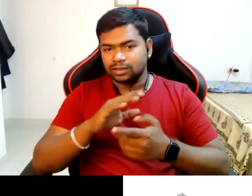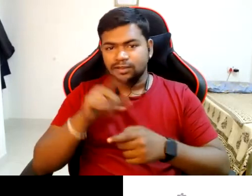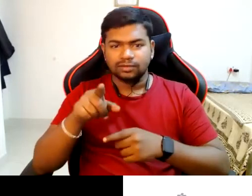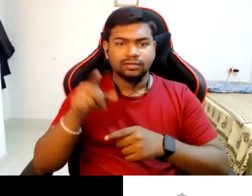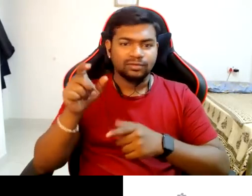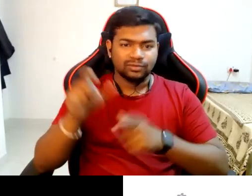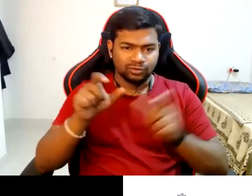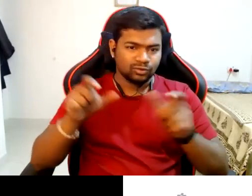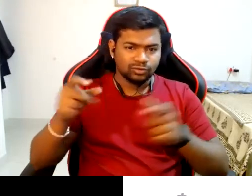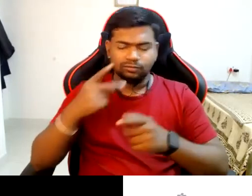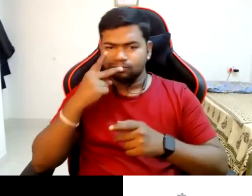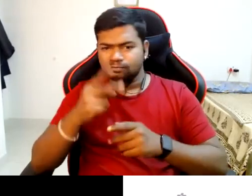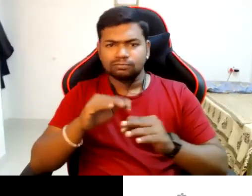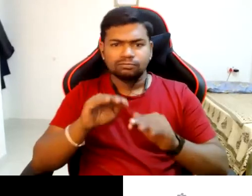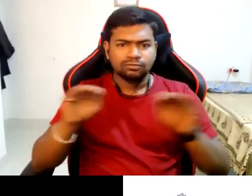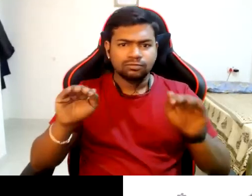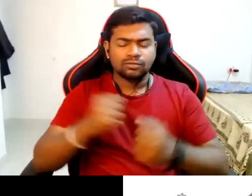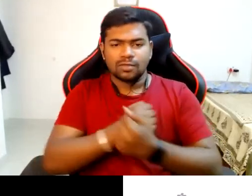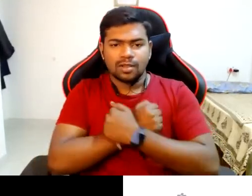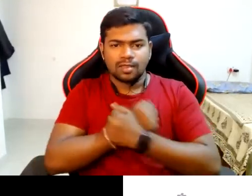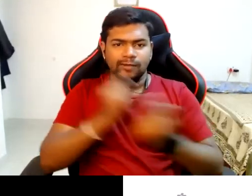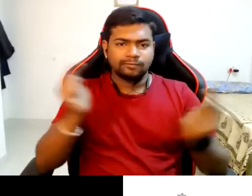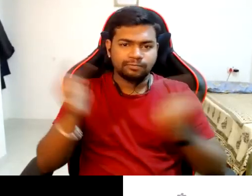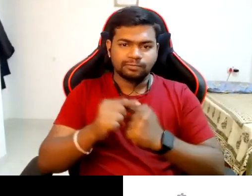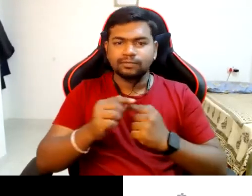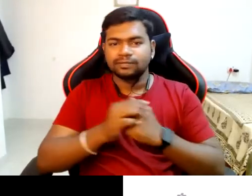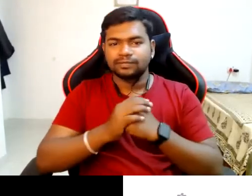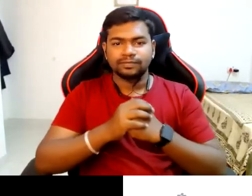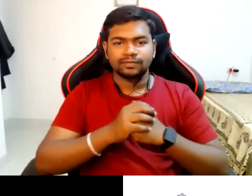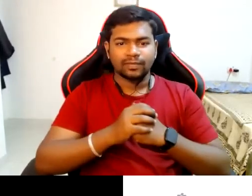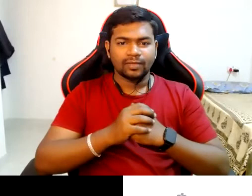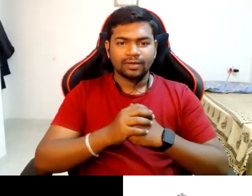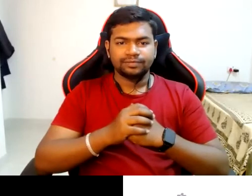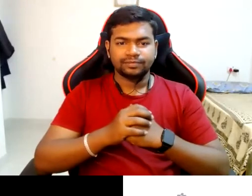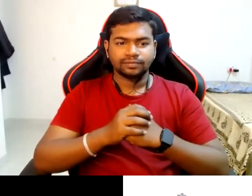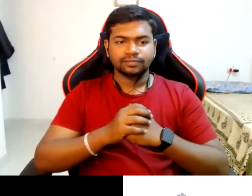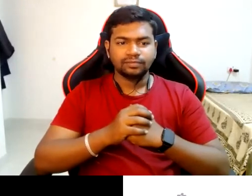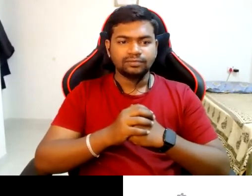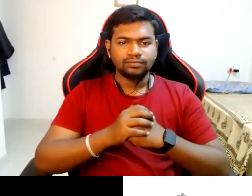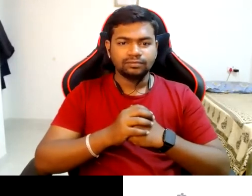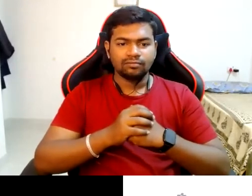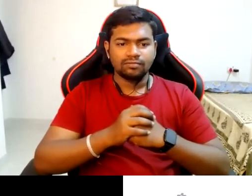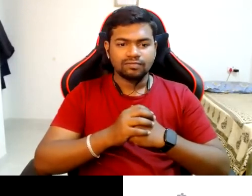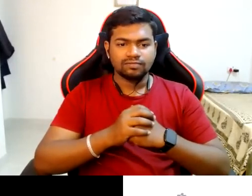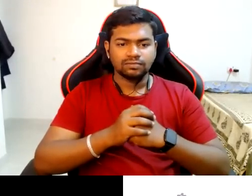and it was truly an awesome experience. But I was keen to have a corporate career.